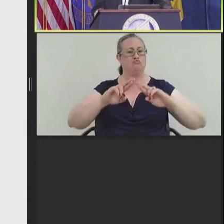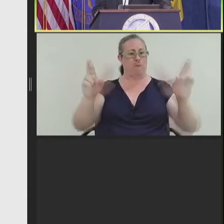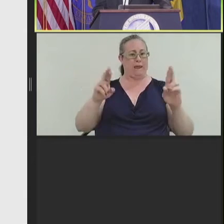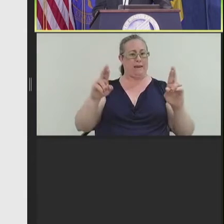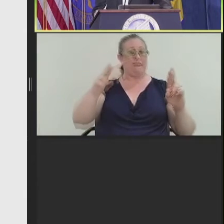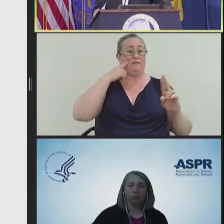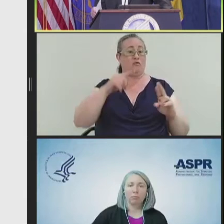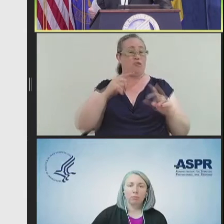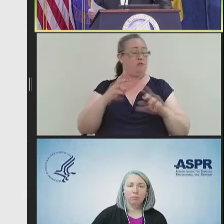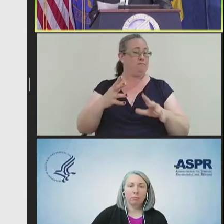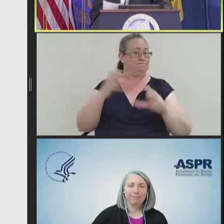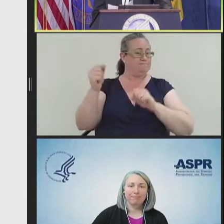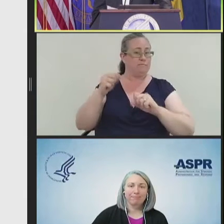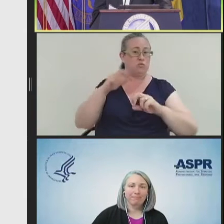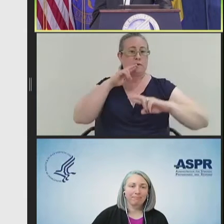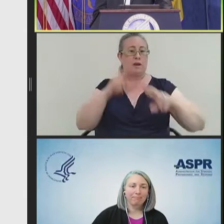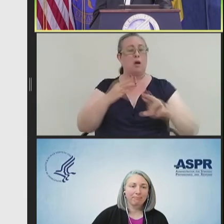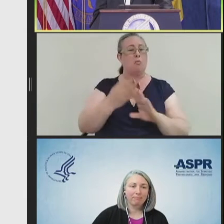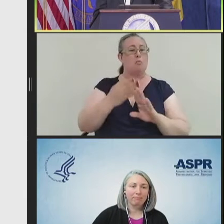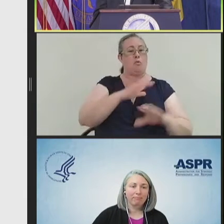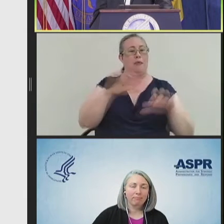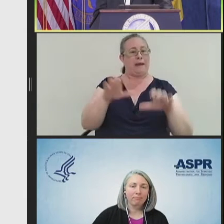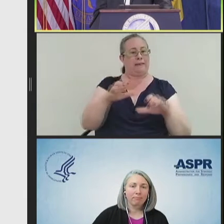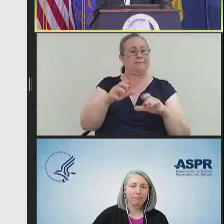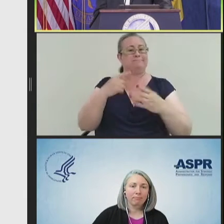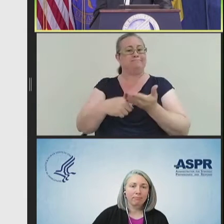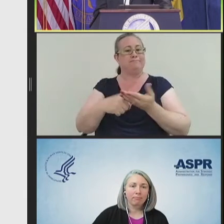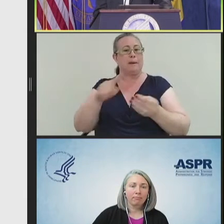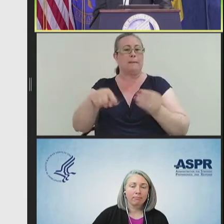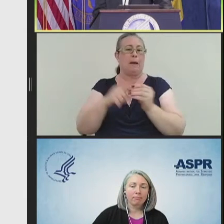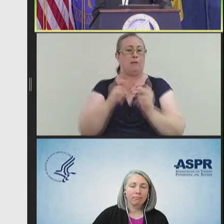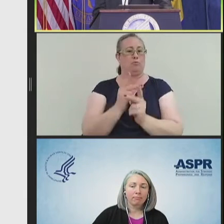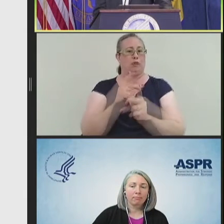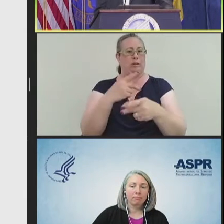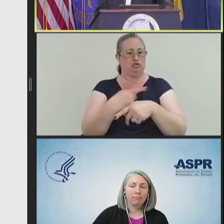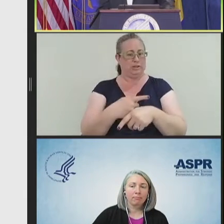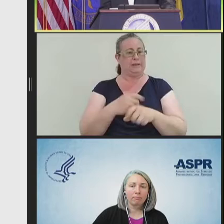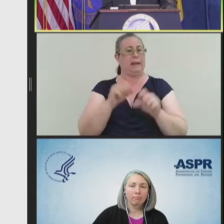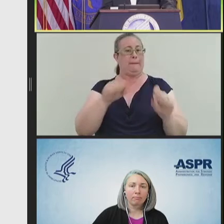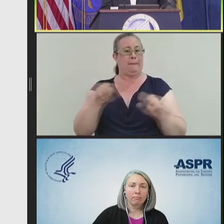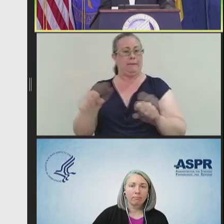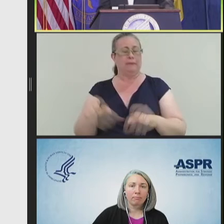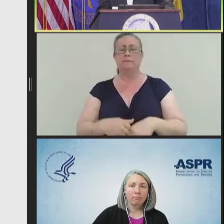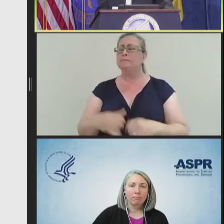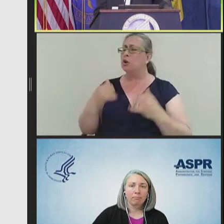A Proactive Discussion of Production Capabilities. While the current public health risk of novel